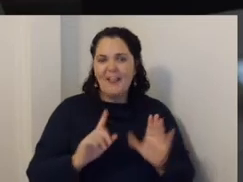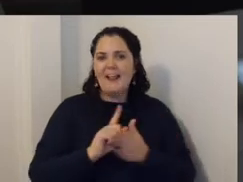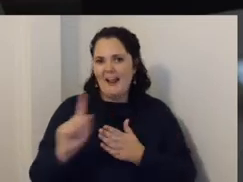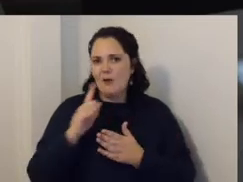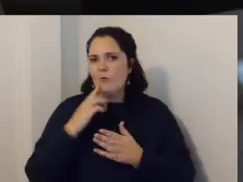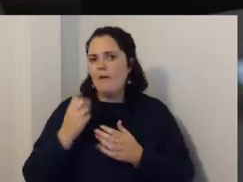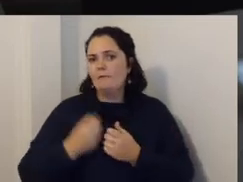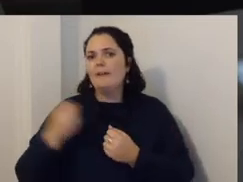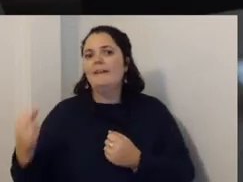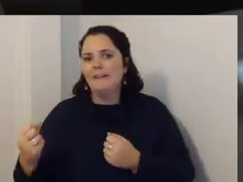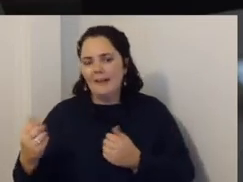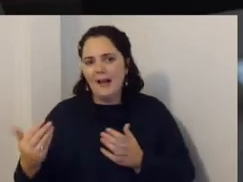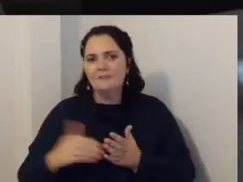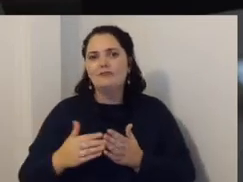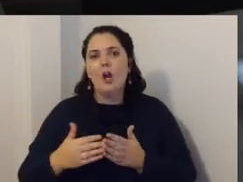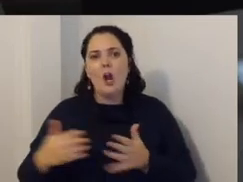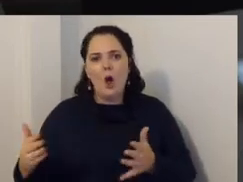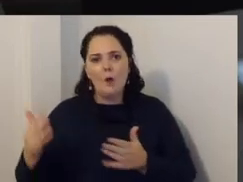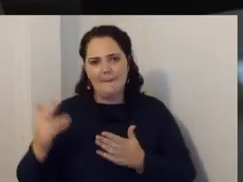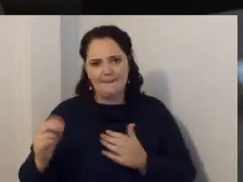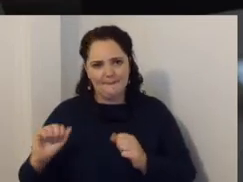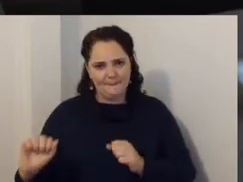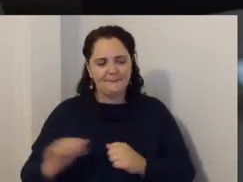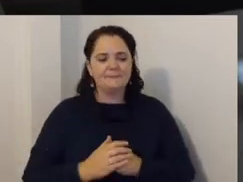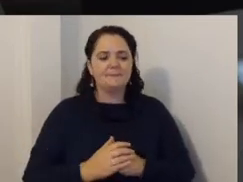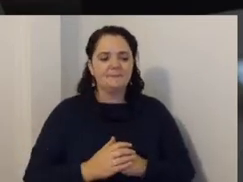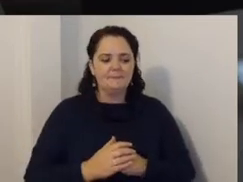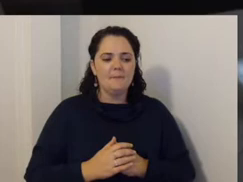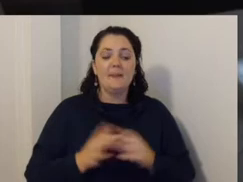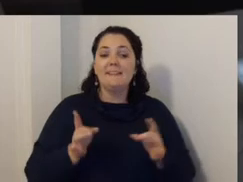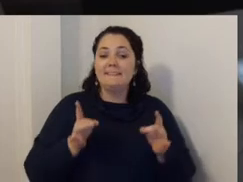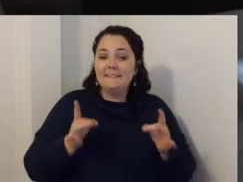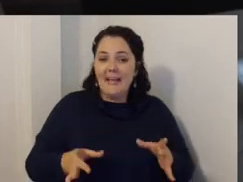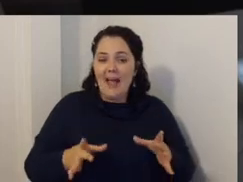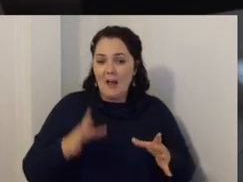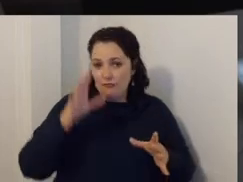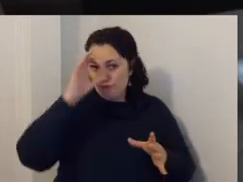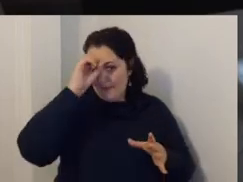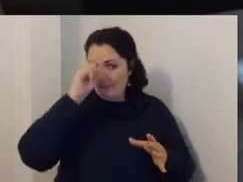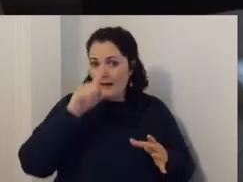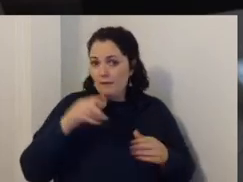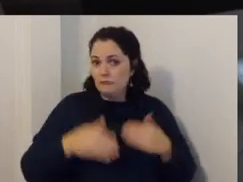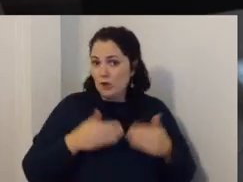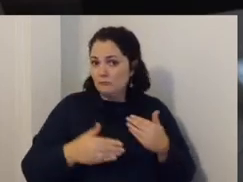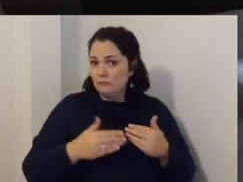begin if you're working in the graphite, begin with a hard sharp line, really hard really sharp line